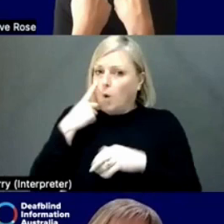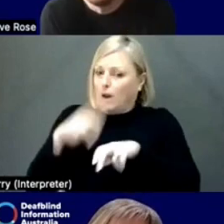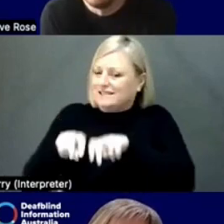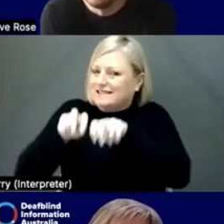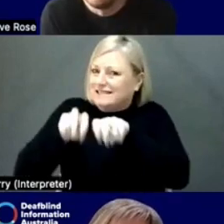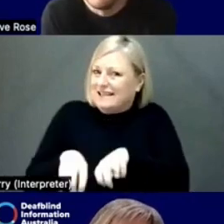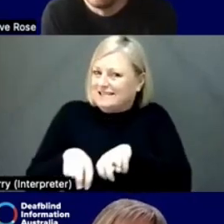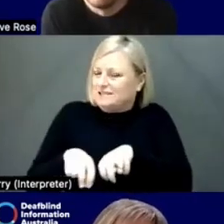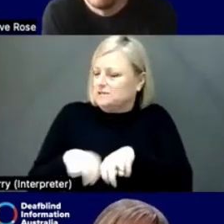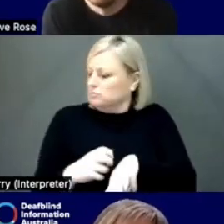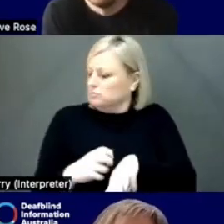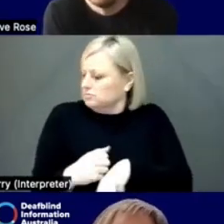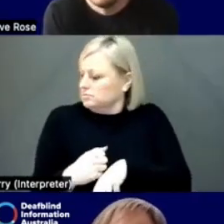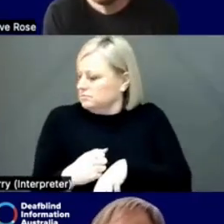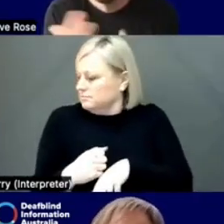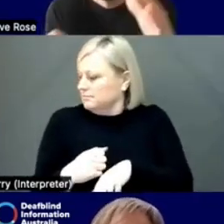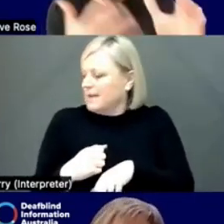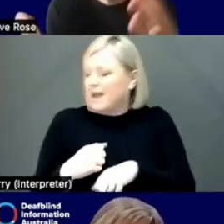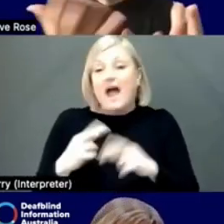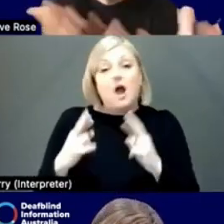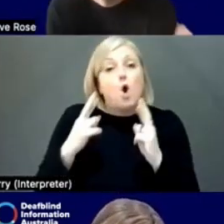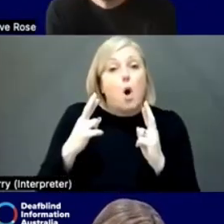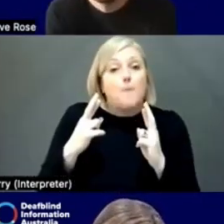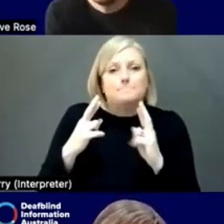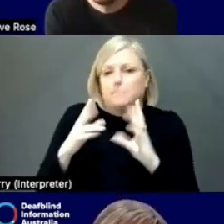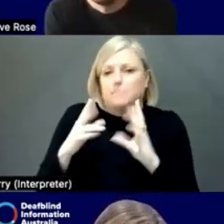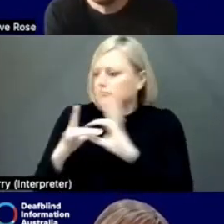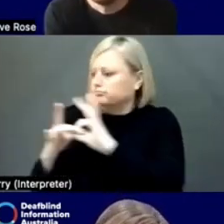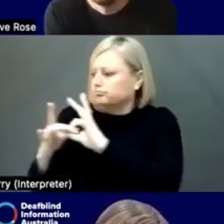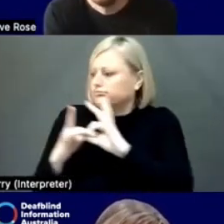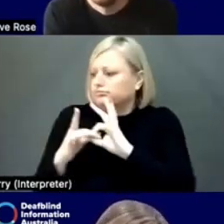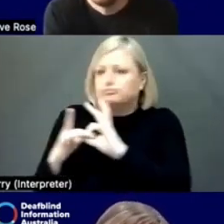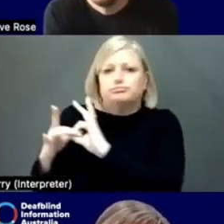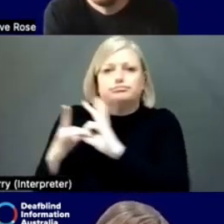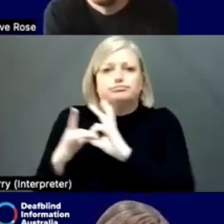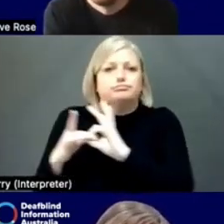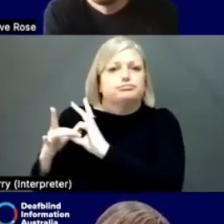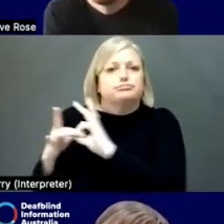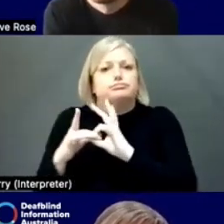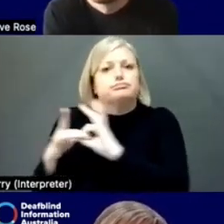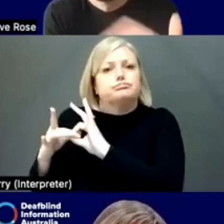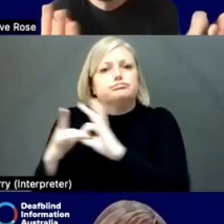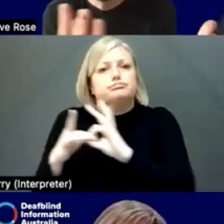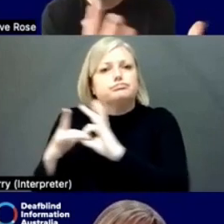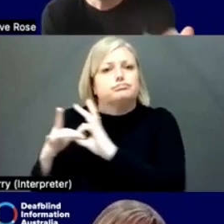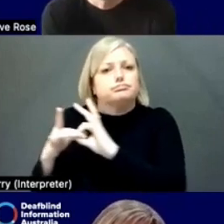what we are and hope that creates a bit of connection.